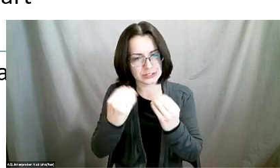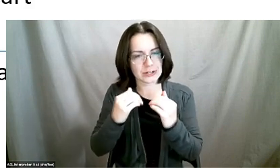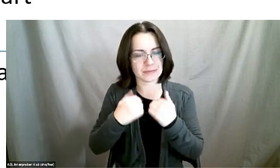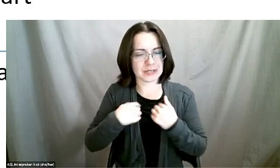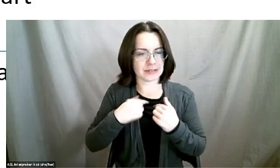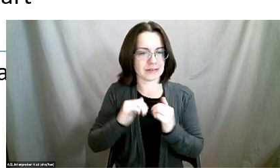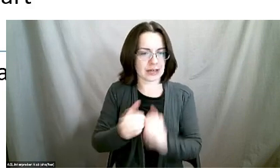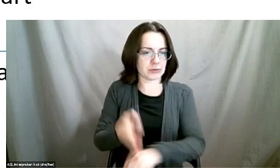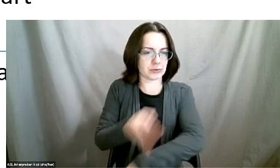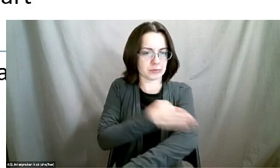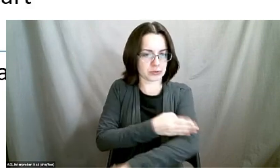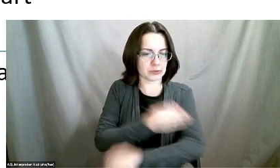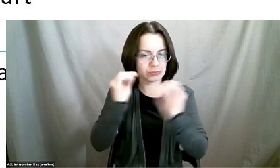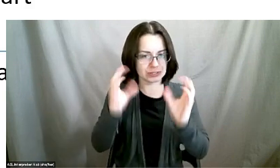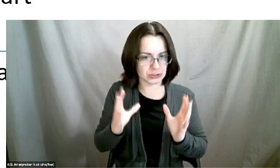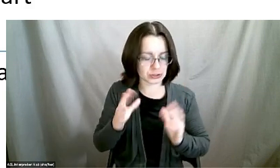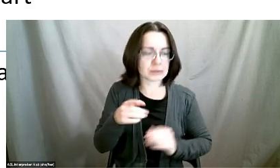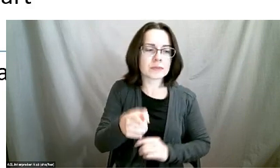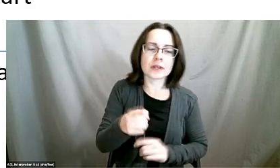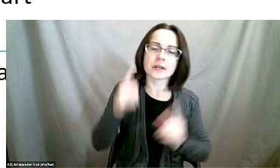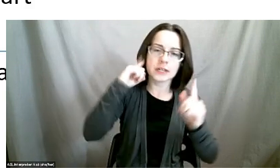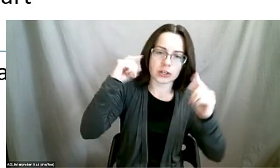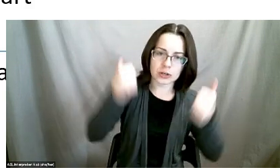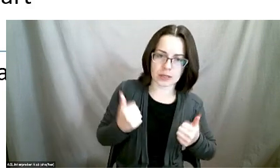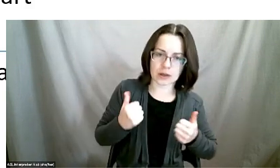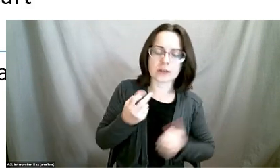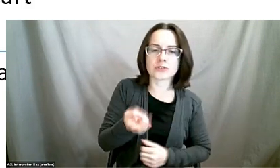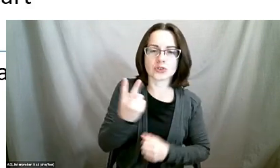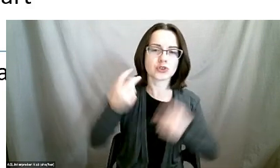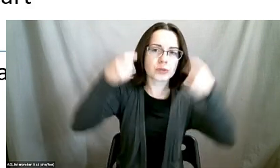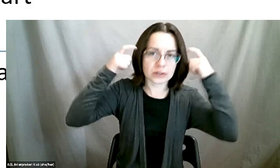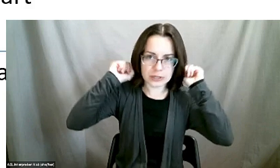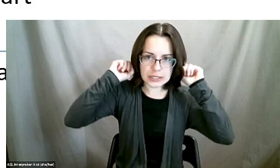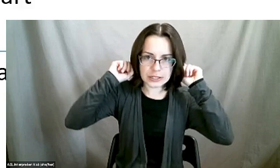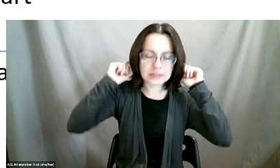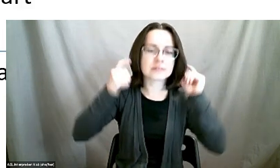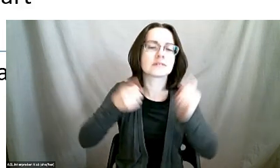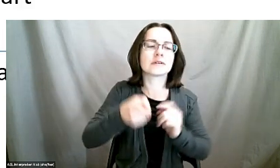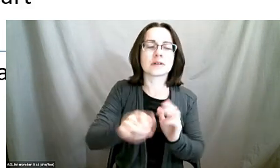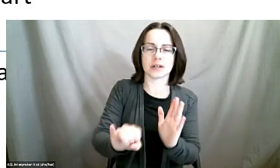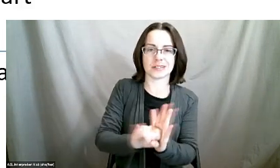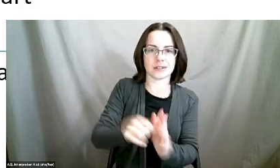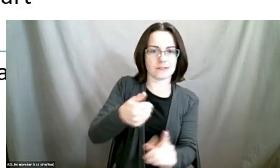She does have bilateral hearing aids. She identifies as having a learning disability.